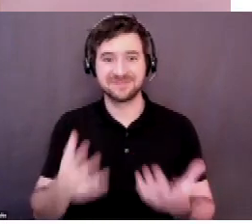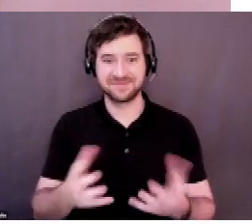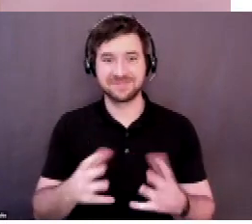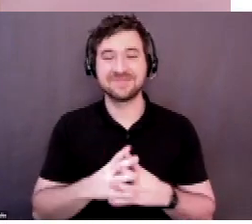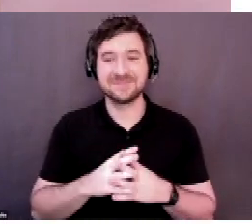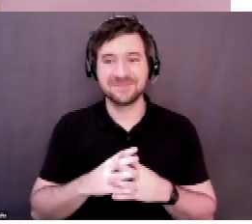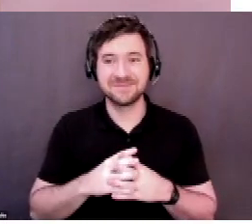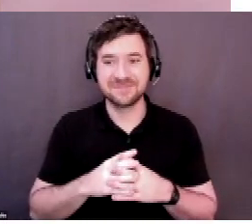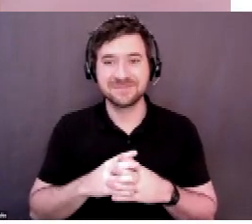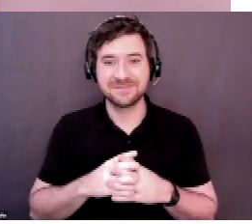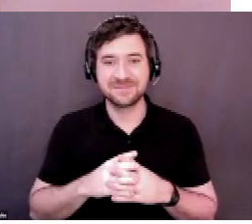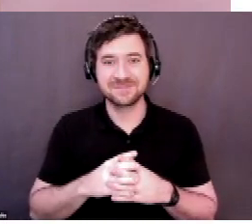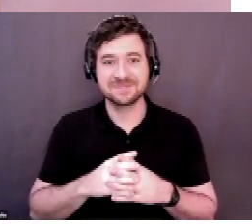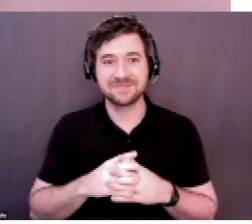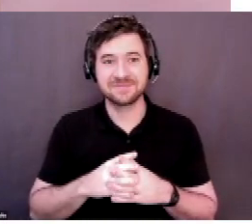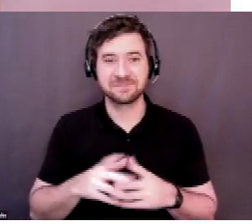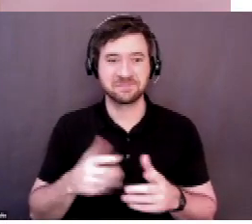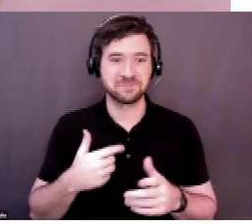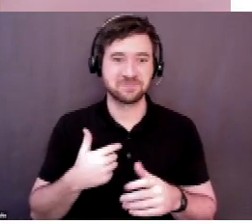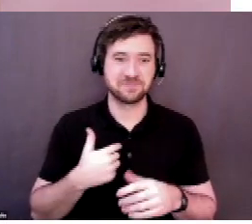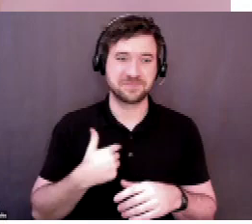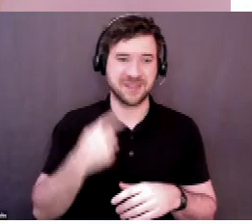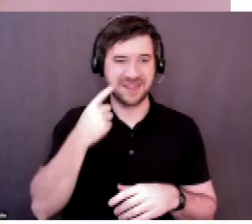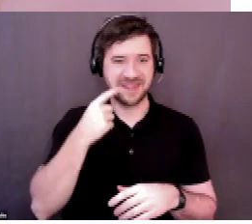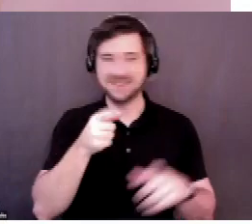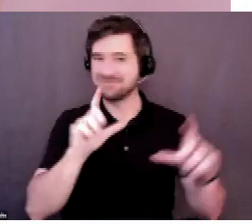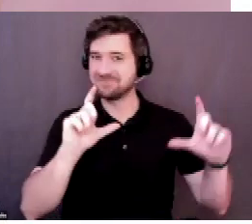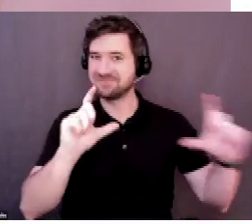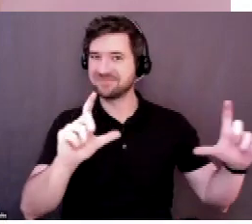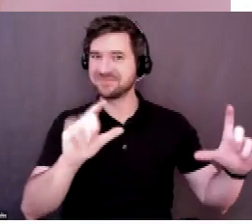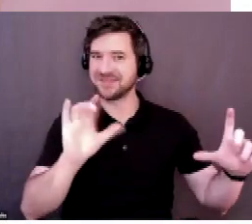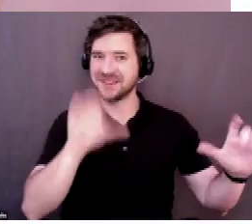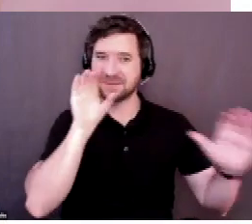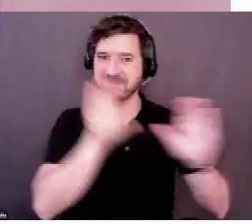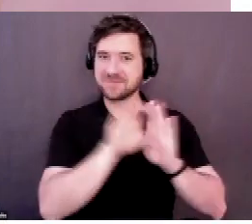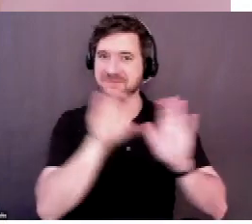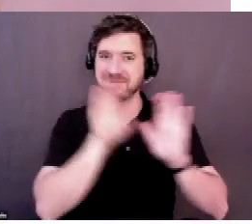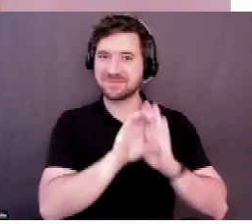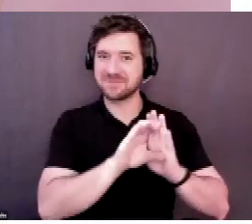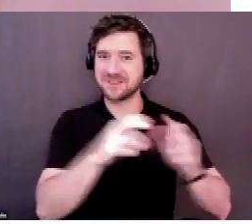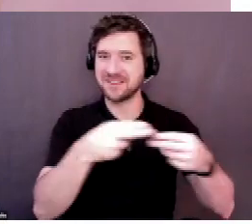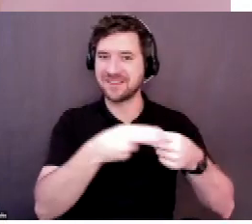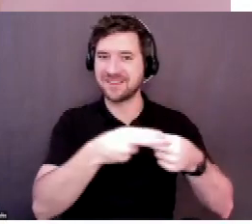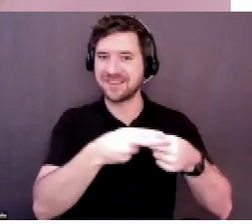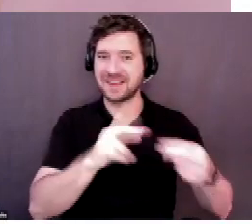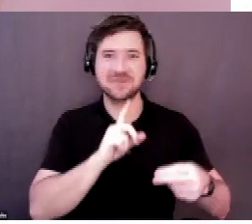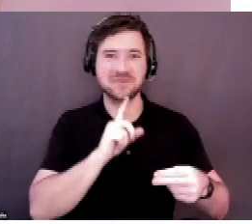I think this slide perfectly sums up our progression.